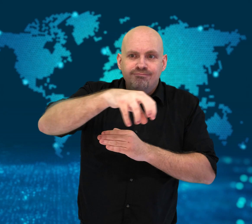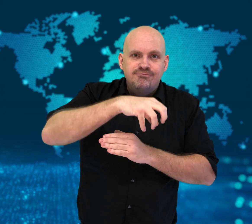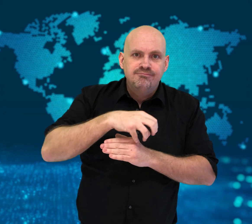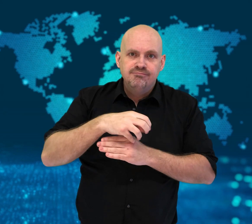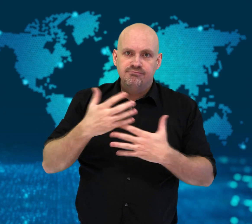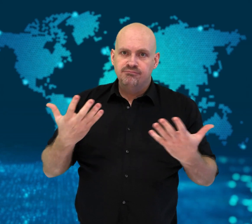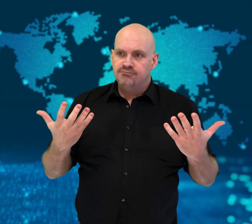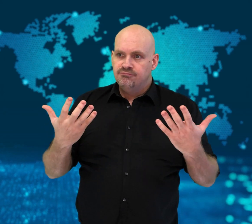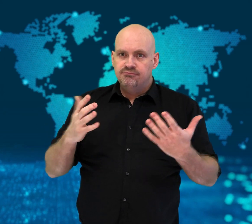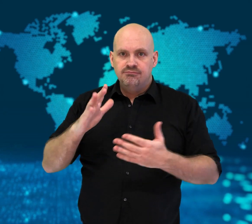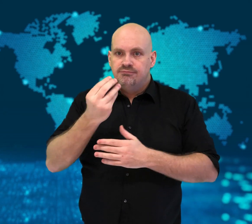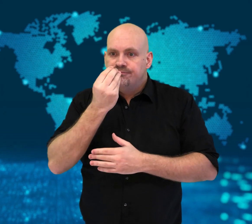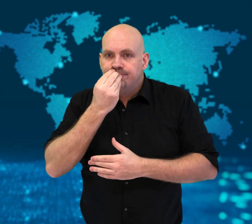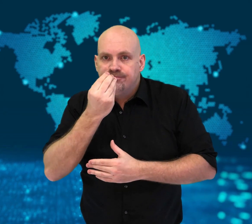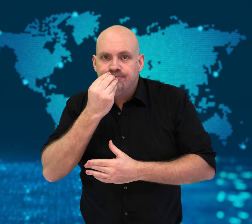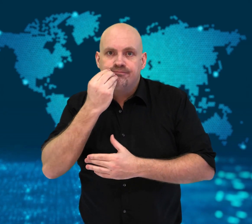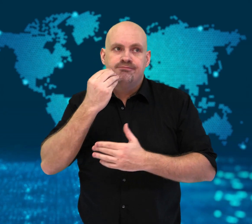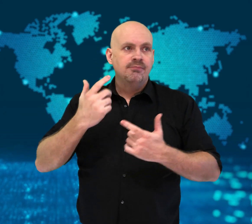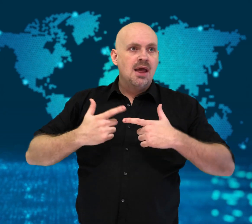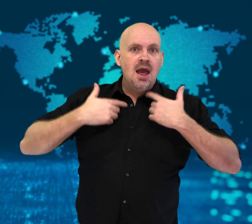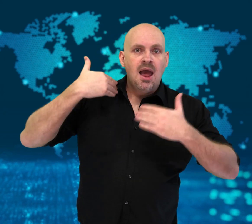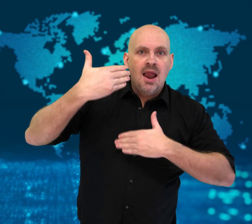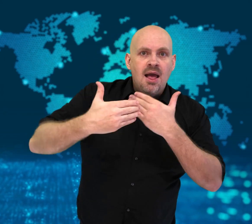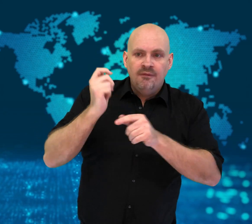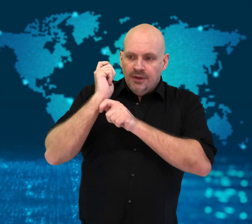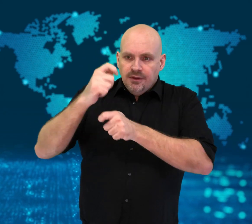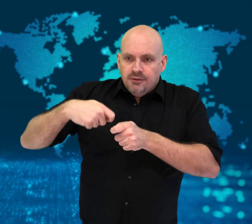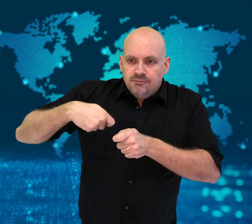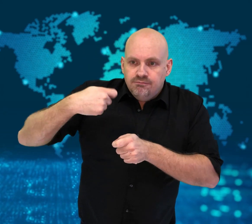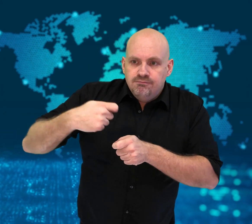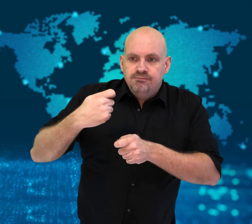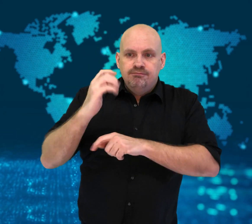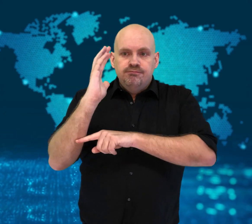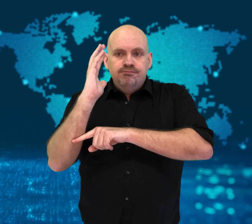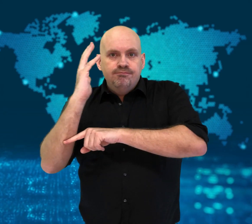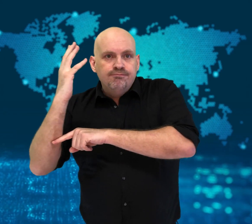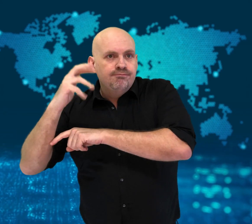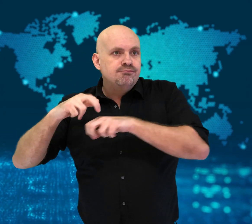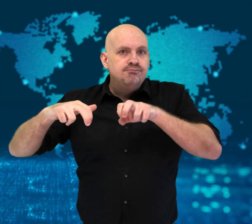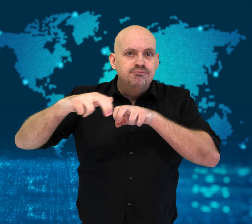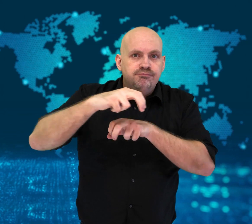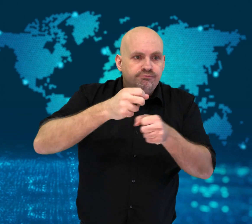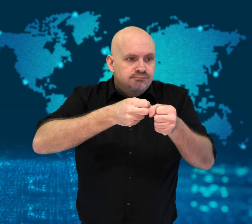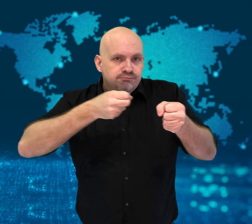the tribes risk losing land that they use to hunt,